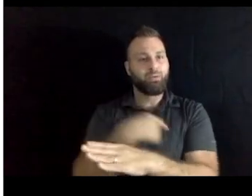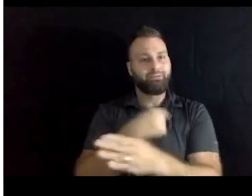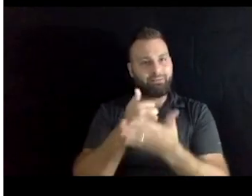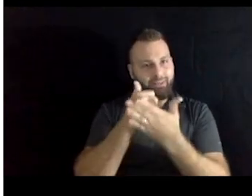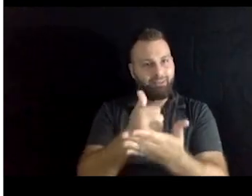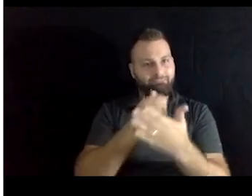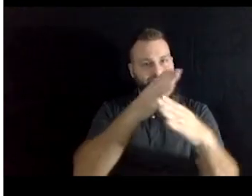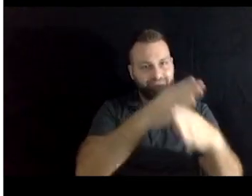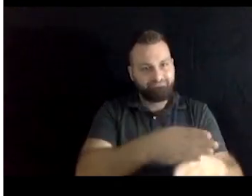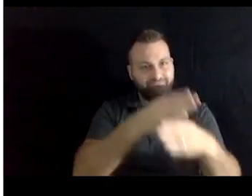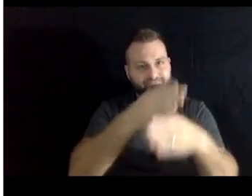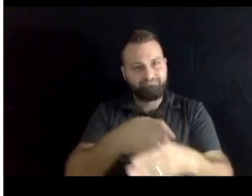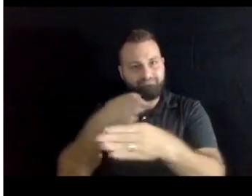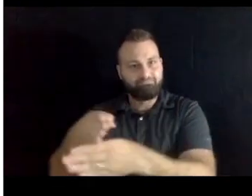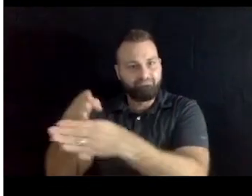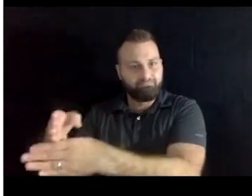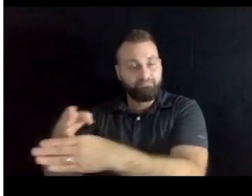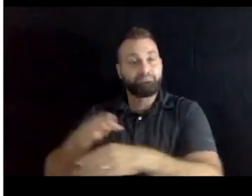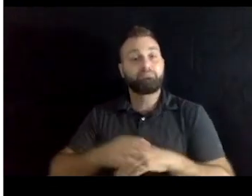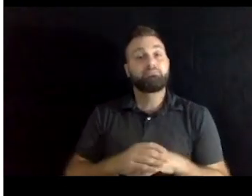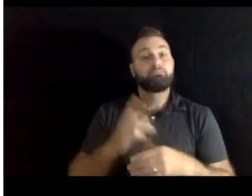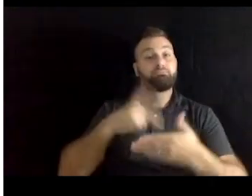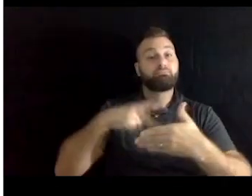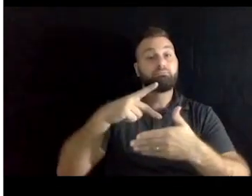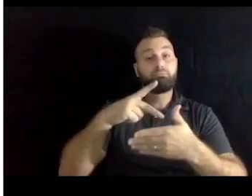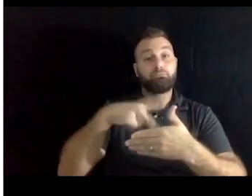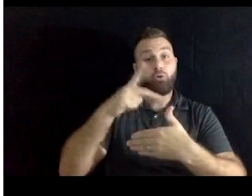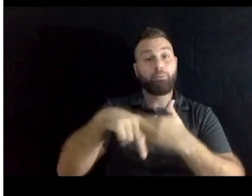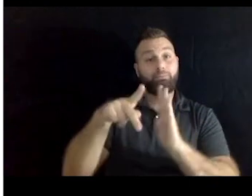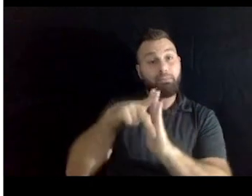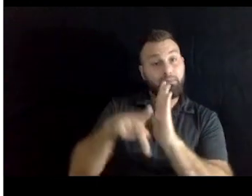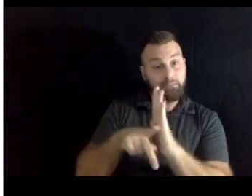employment programs and policies do exist today. Things like Vocational Rehabilitation